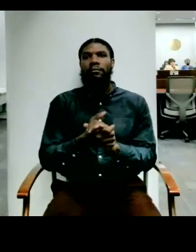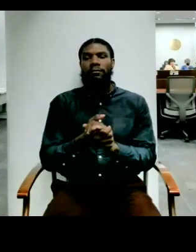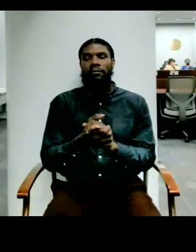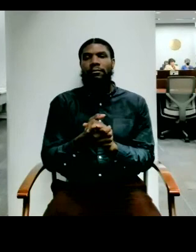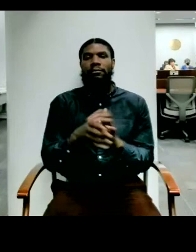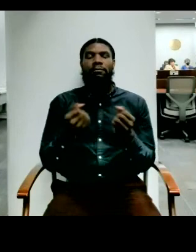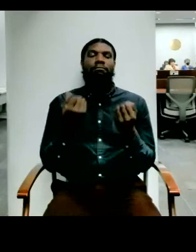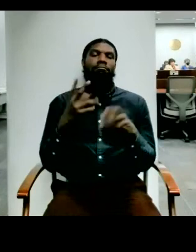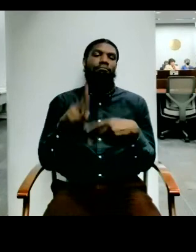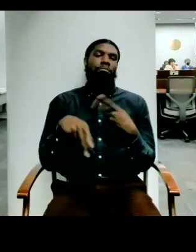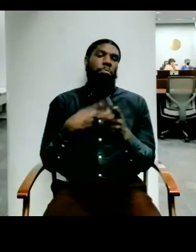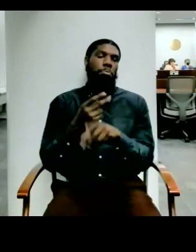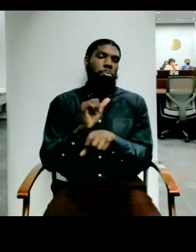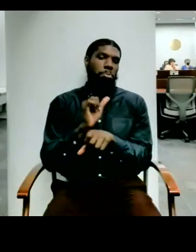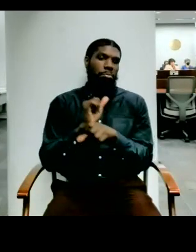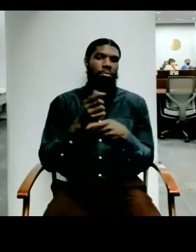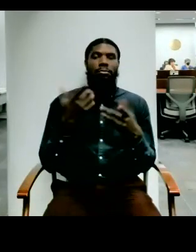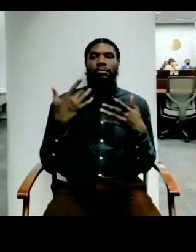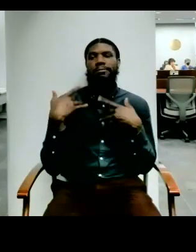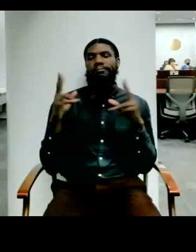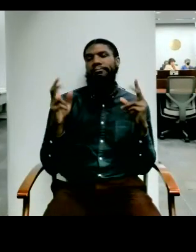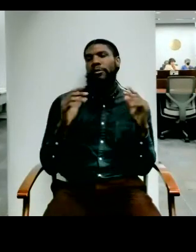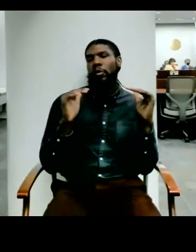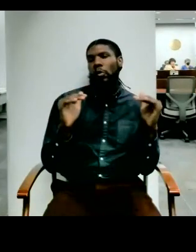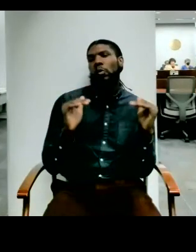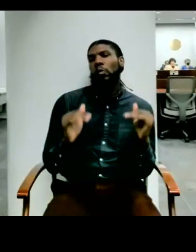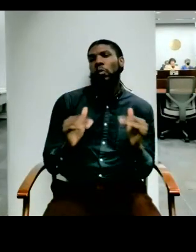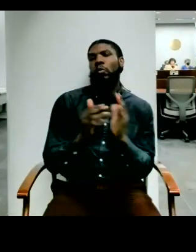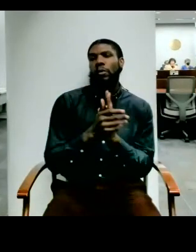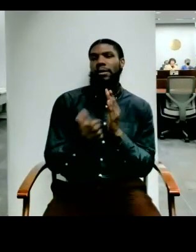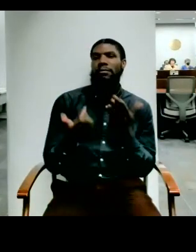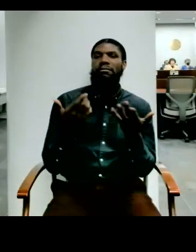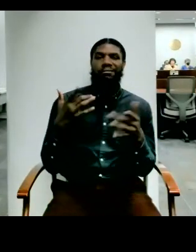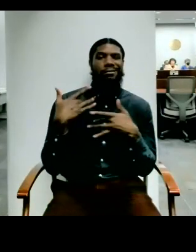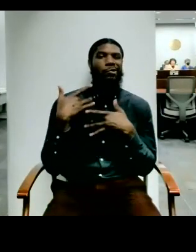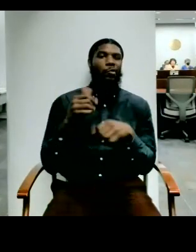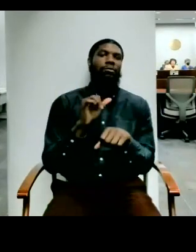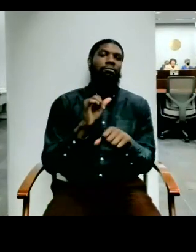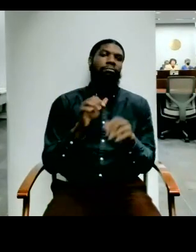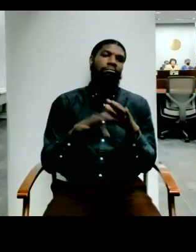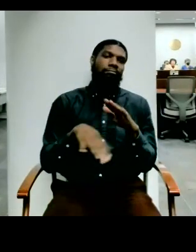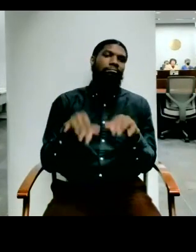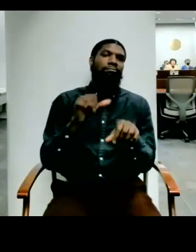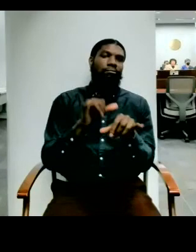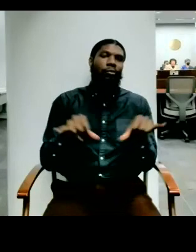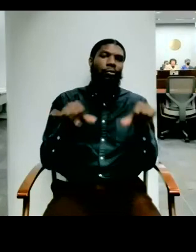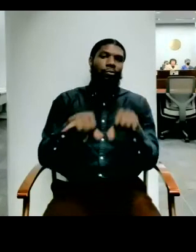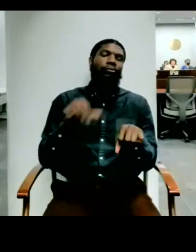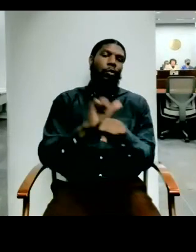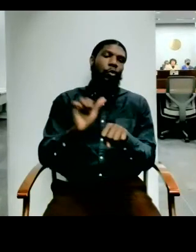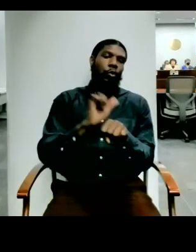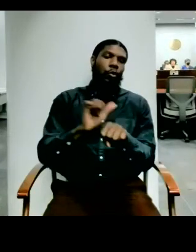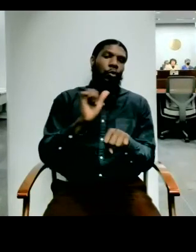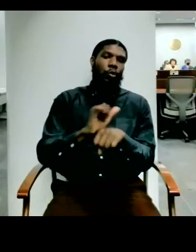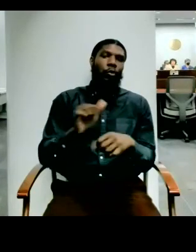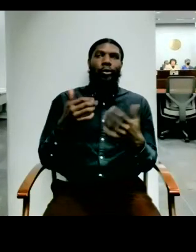the lower skill jobs, the general labor jobs um there are no requirements that have are